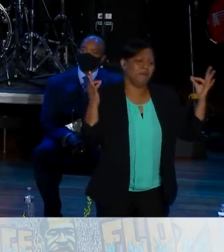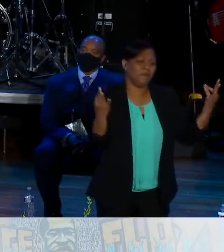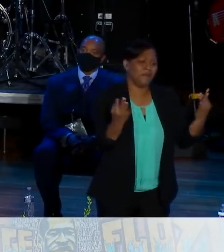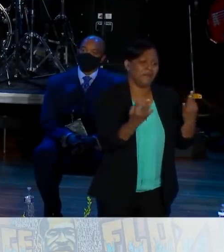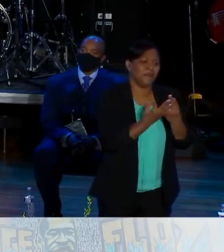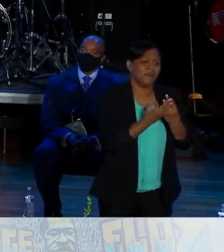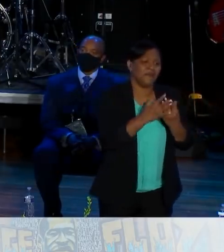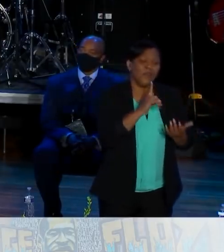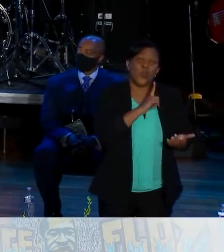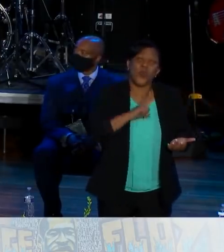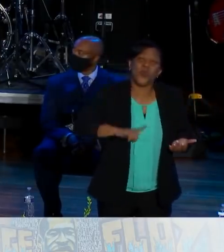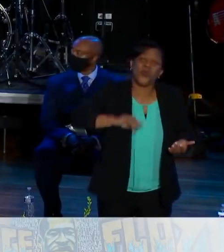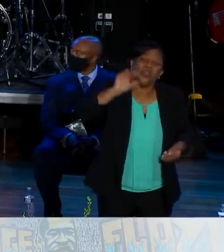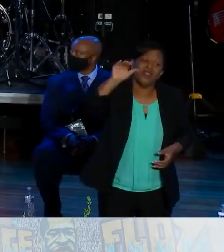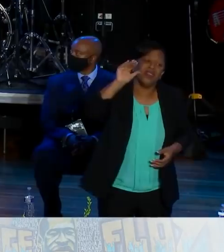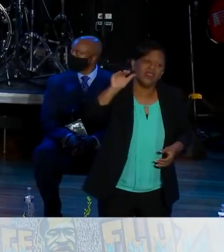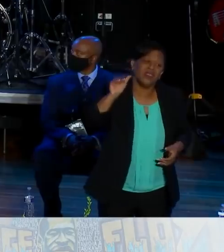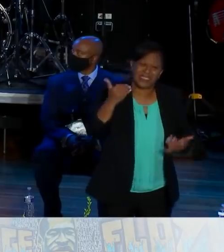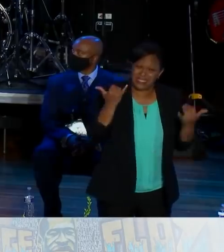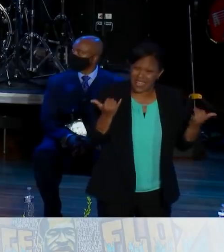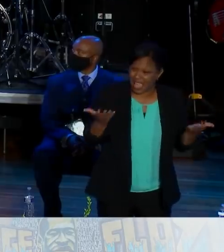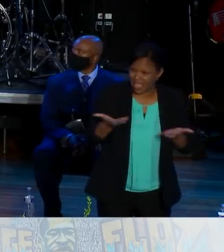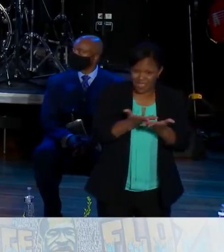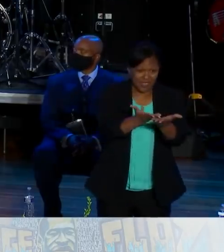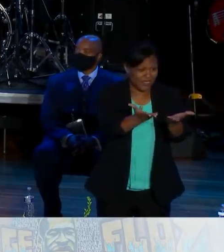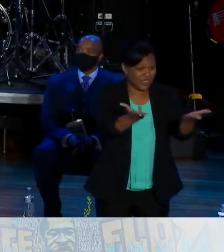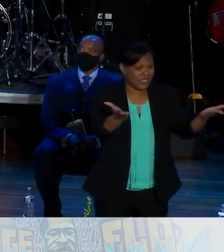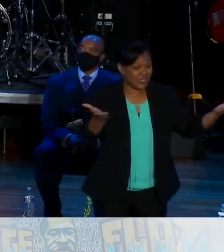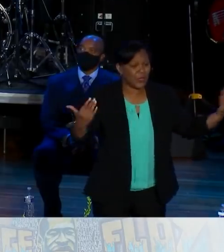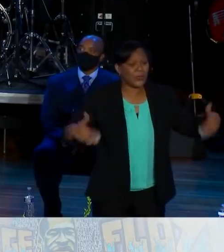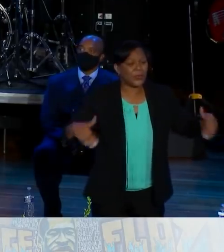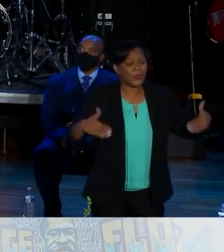FAMILY. AND FINALLY, LORD, AT THIS TABLE